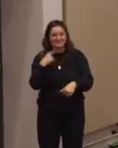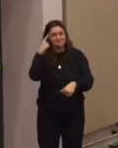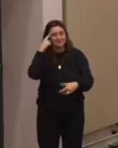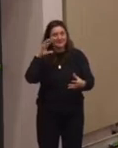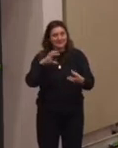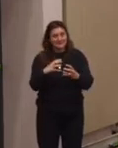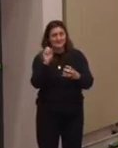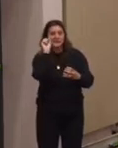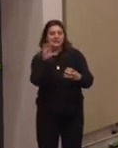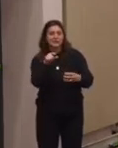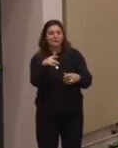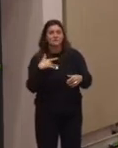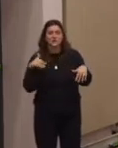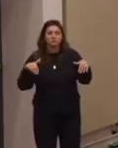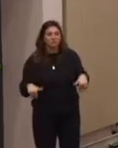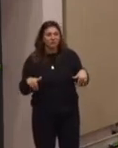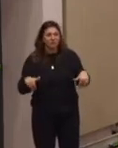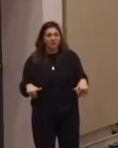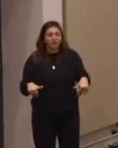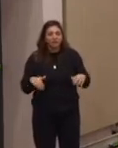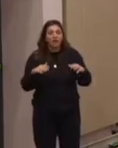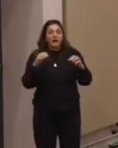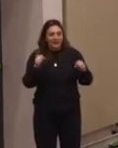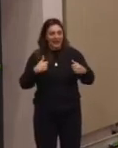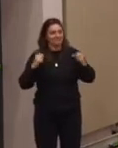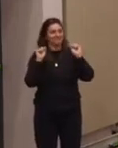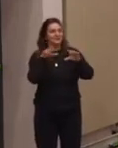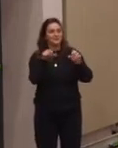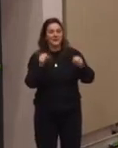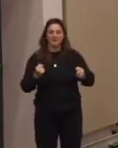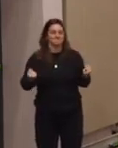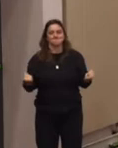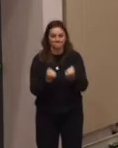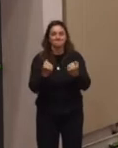and particularly what are some of the things you can think about factoring in at the preparedness